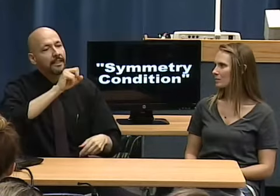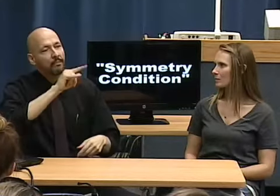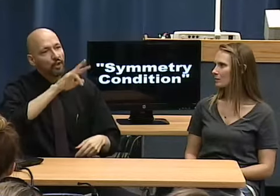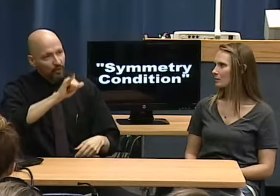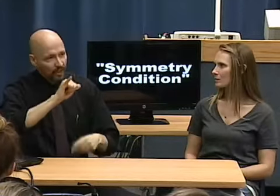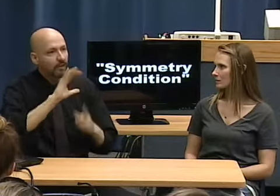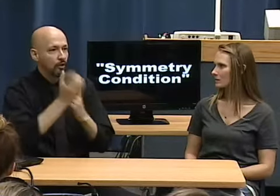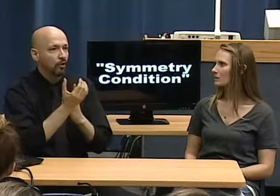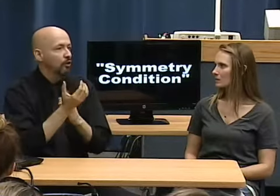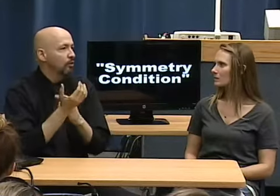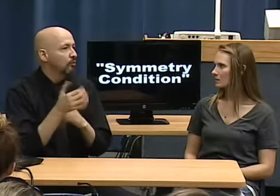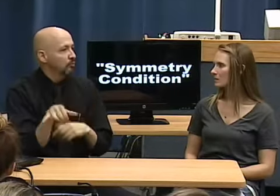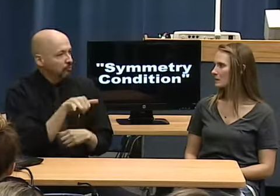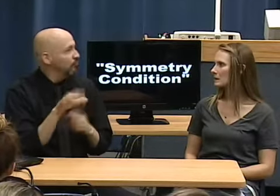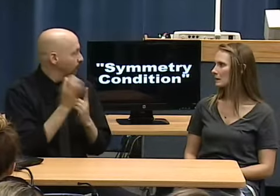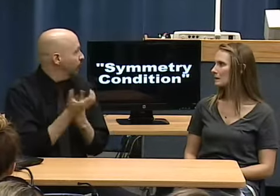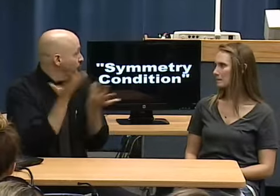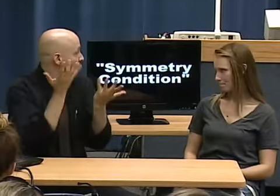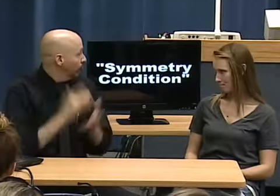Symmetry Condition. Symmetry (same) condition.